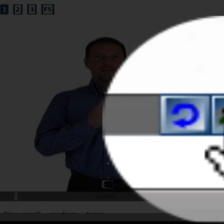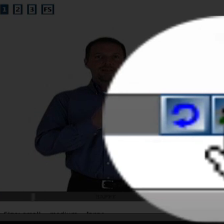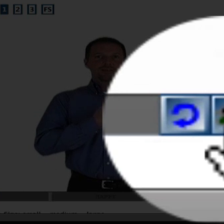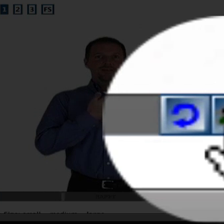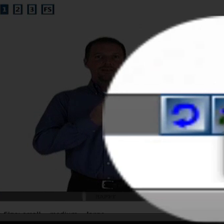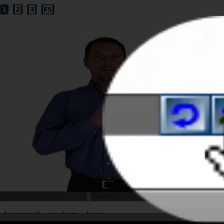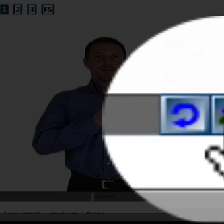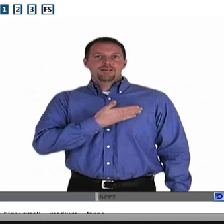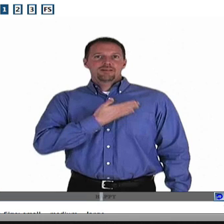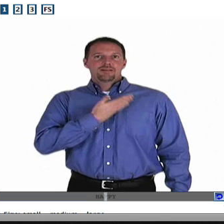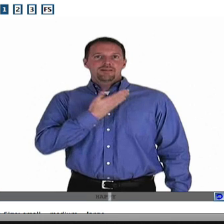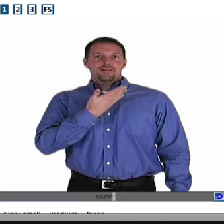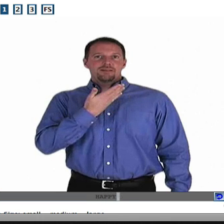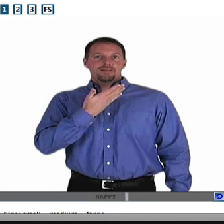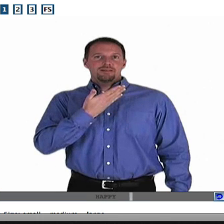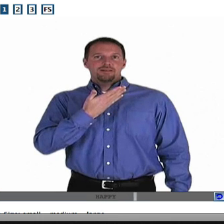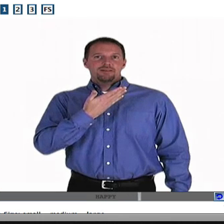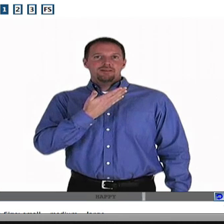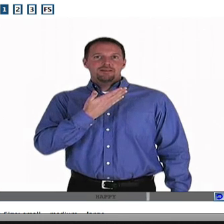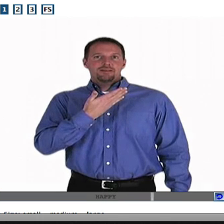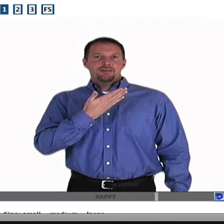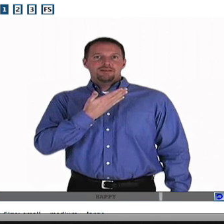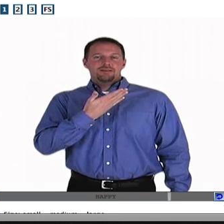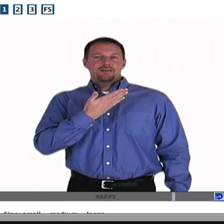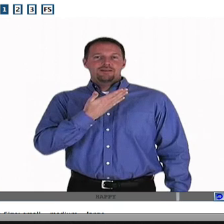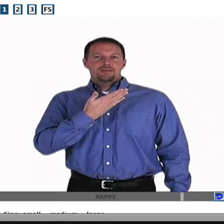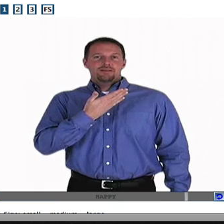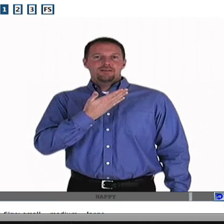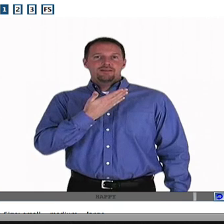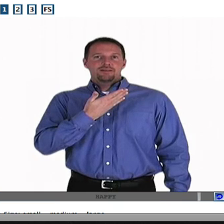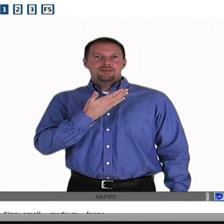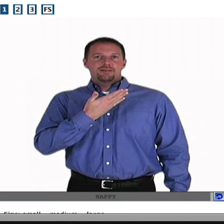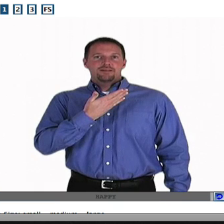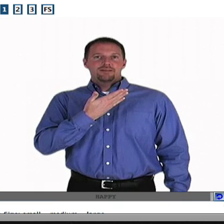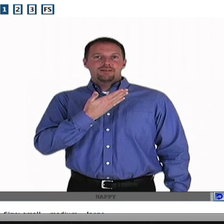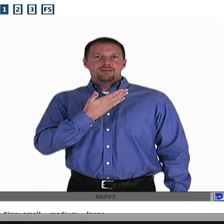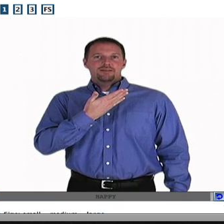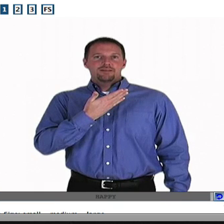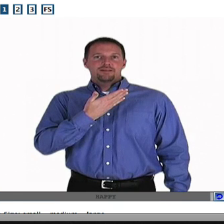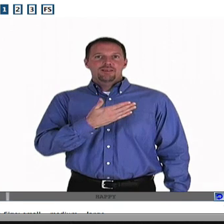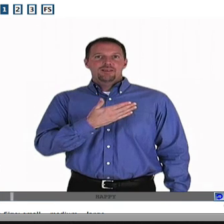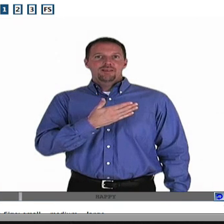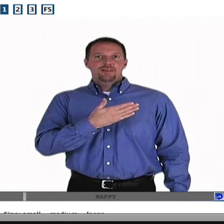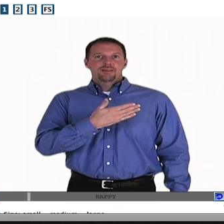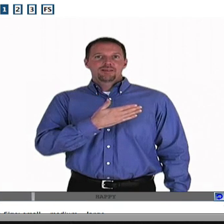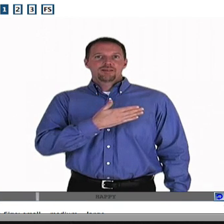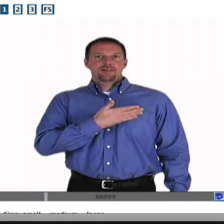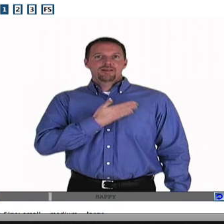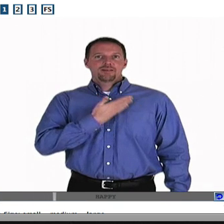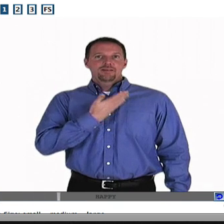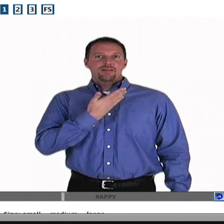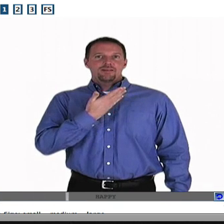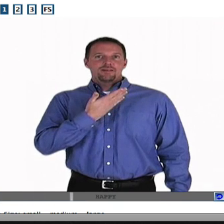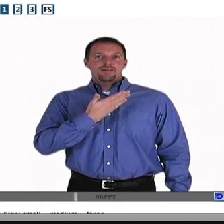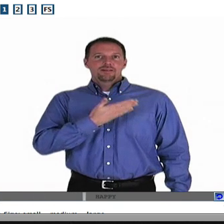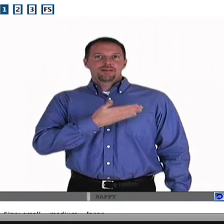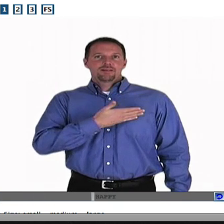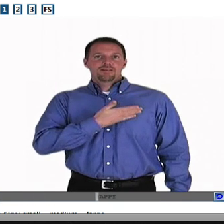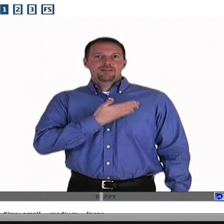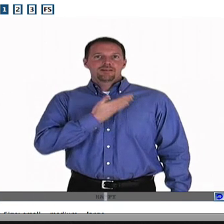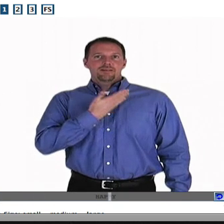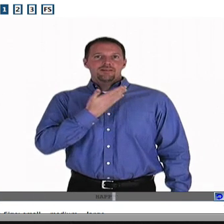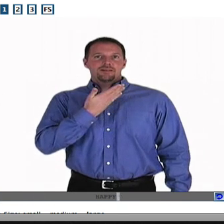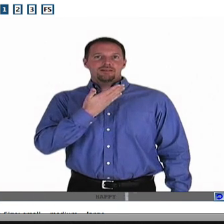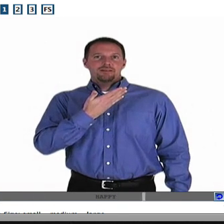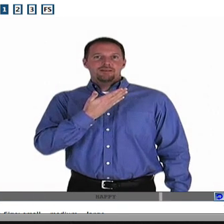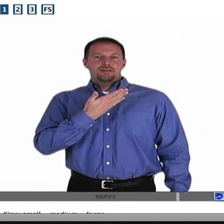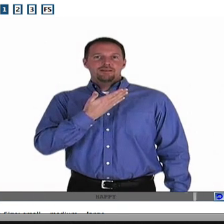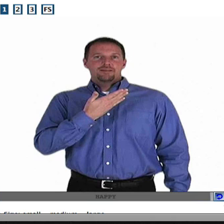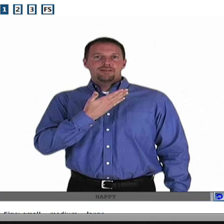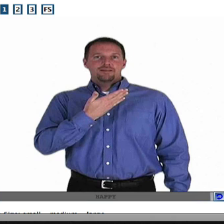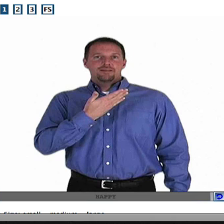So if I click the turtle, it is now depressed and you can see the video plays at a much slow rate. I can click it again to turn it off.